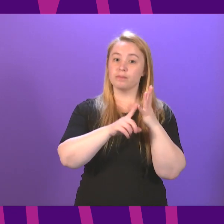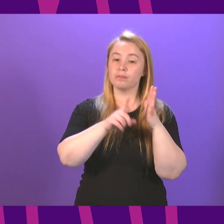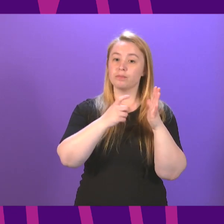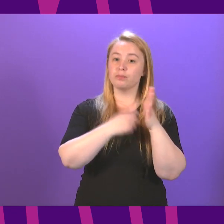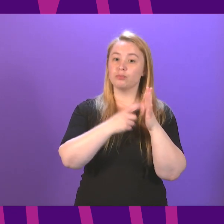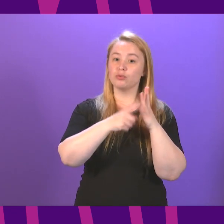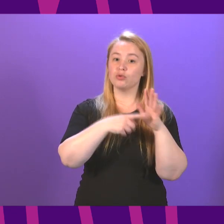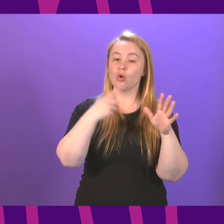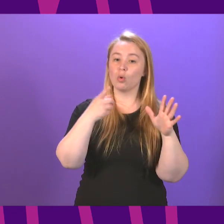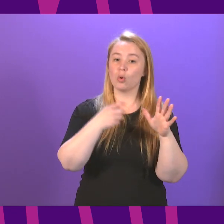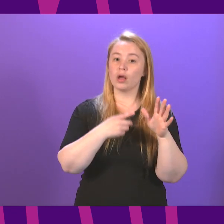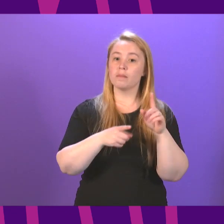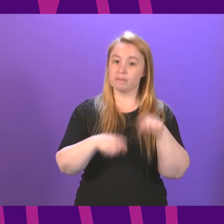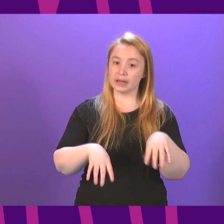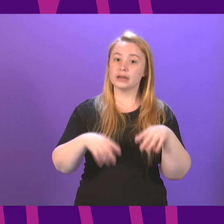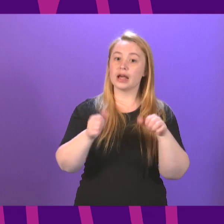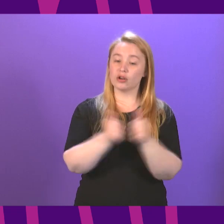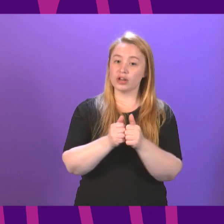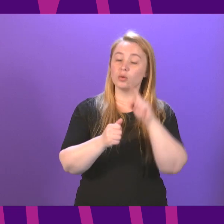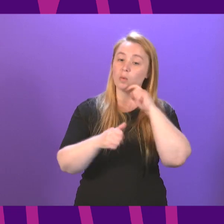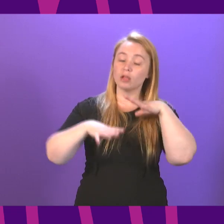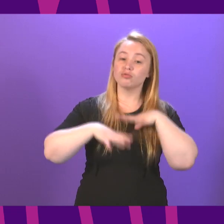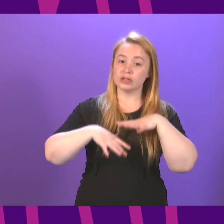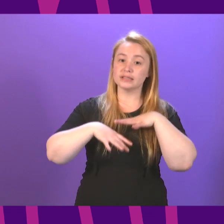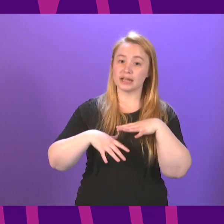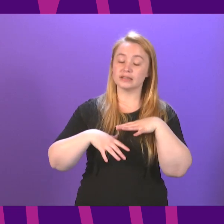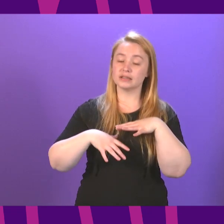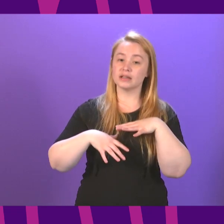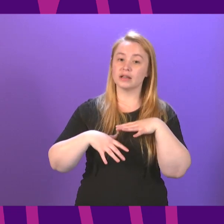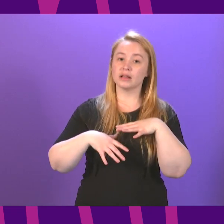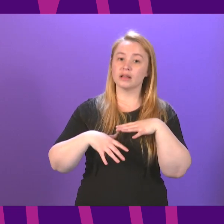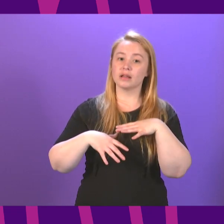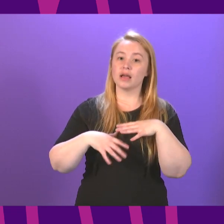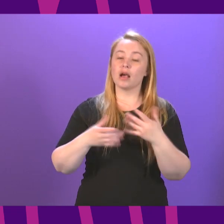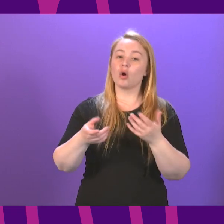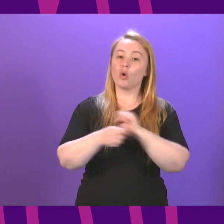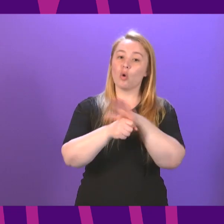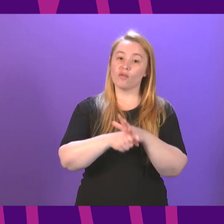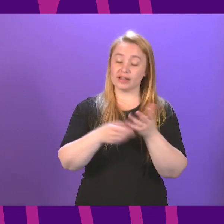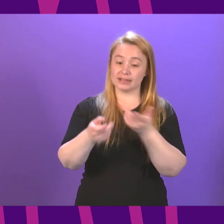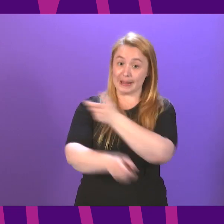the bureau agreed that we would go into and observe recess. There is the facility for the COVID-19 Committee to meet to scrutinise legislation, if it feels that it is necessary.